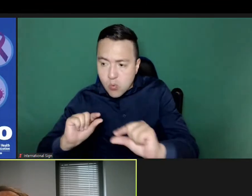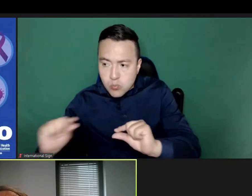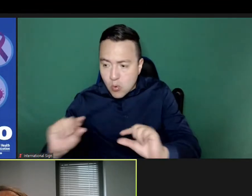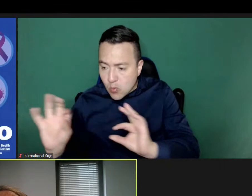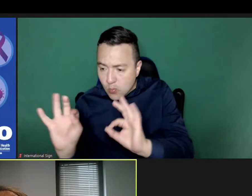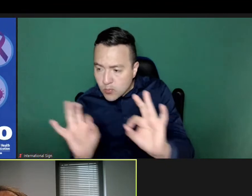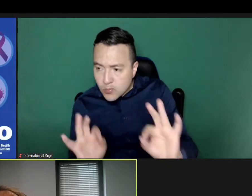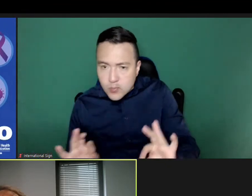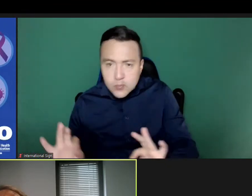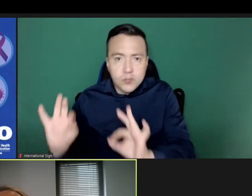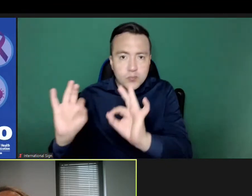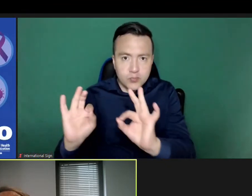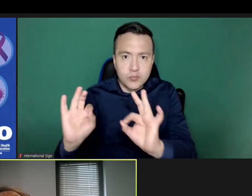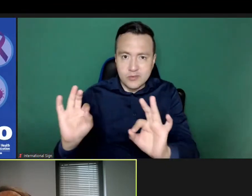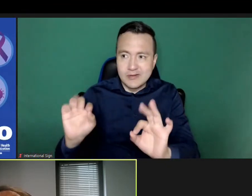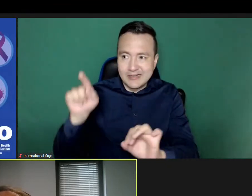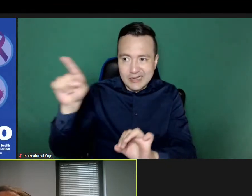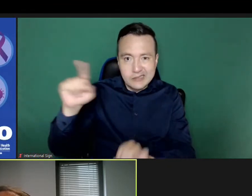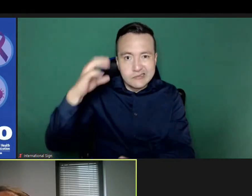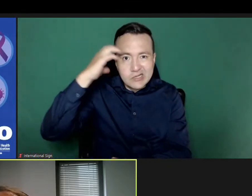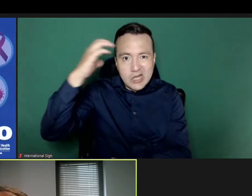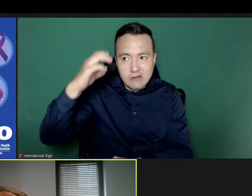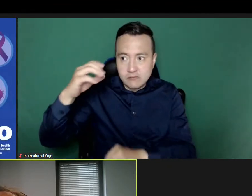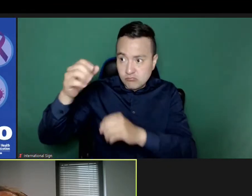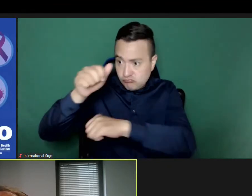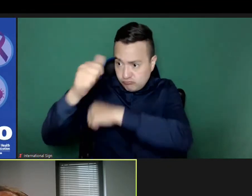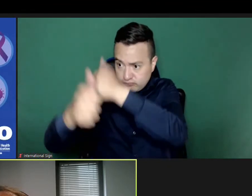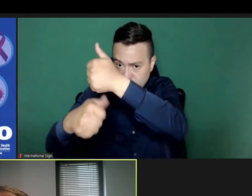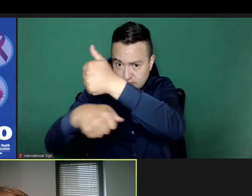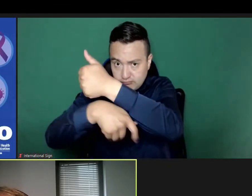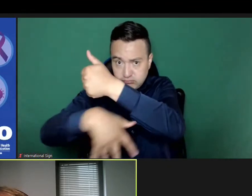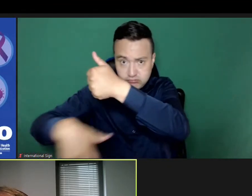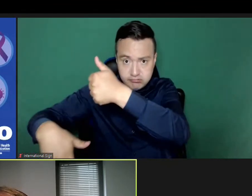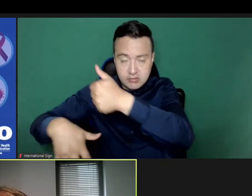In which even institutions like ours can deploy finance